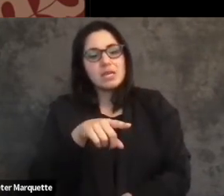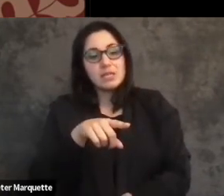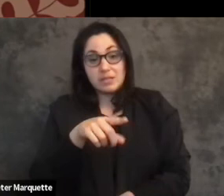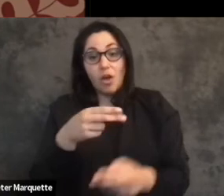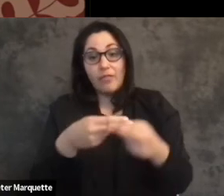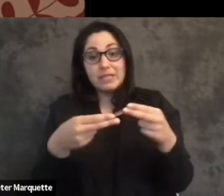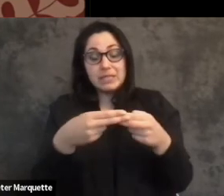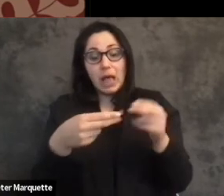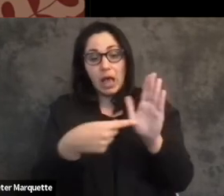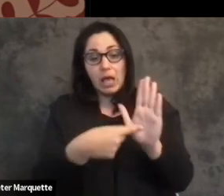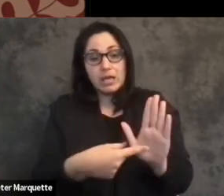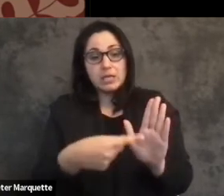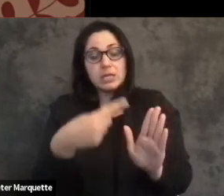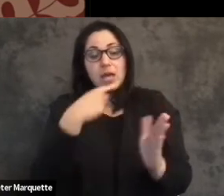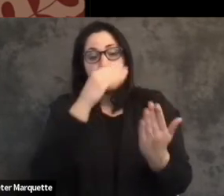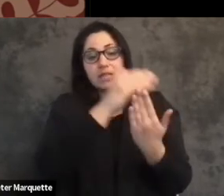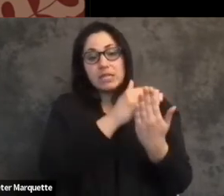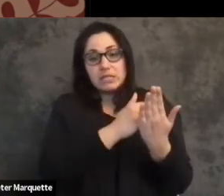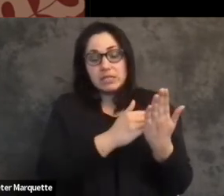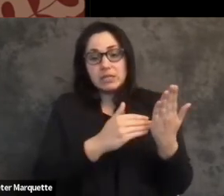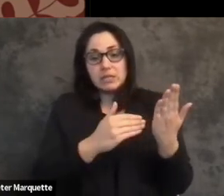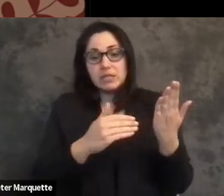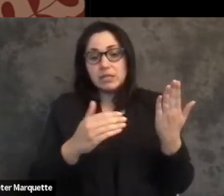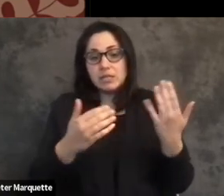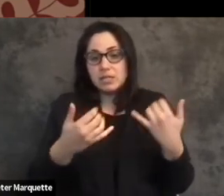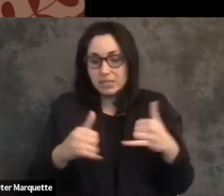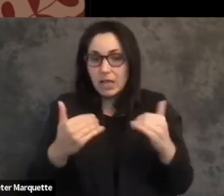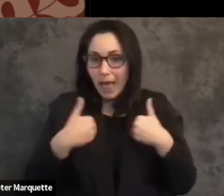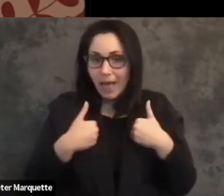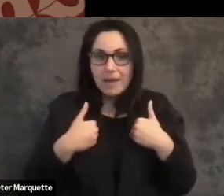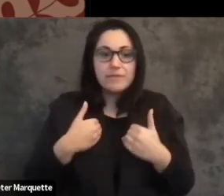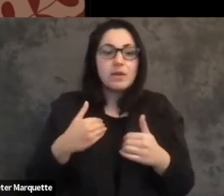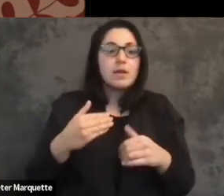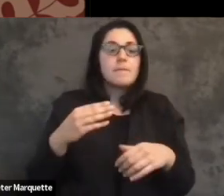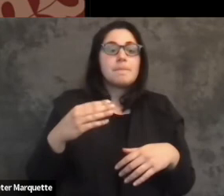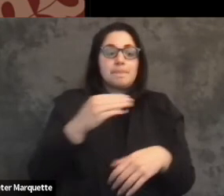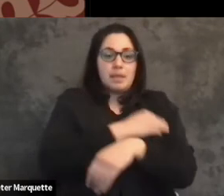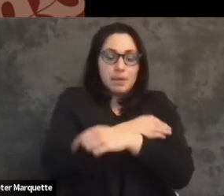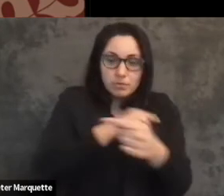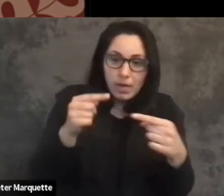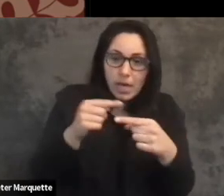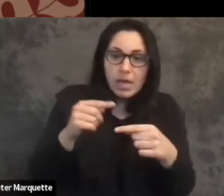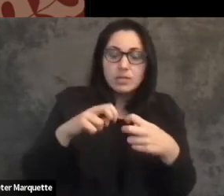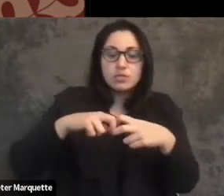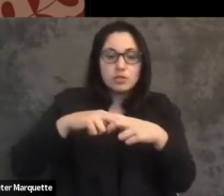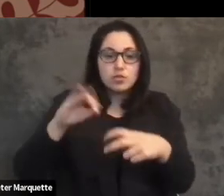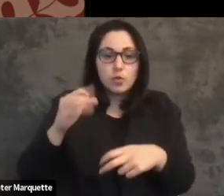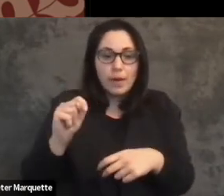told me that I should be better by now. And that the symptoms on this slide, which I listed